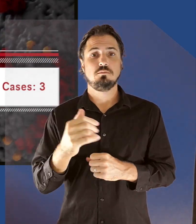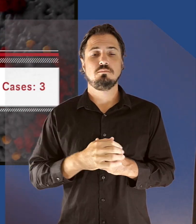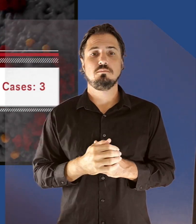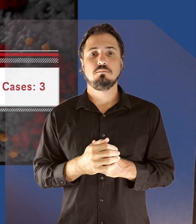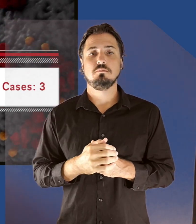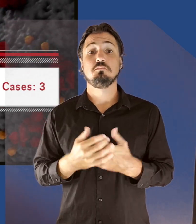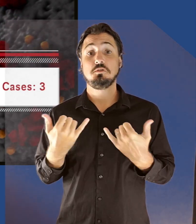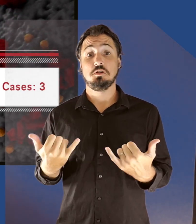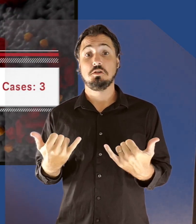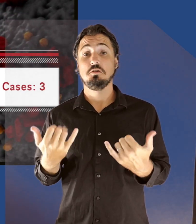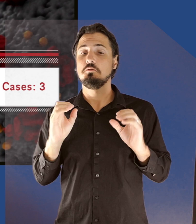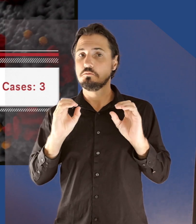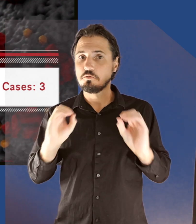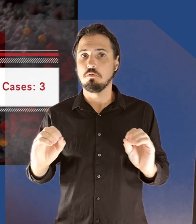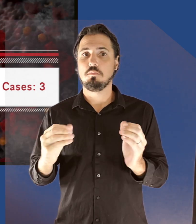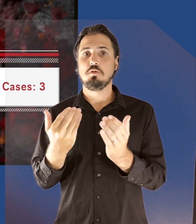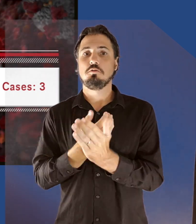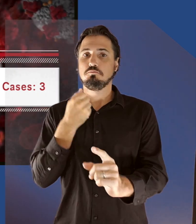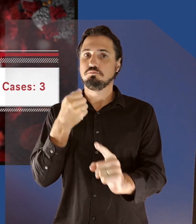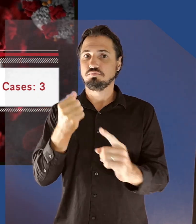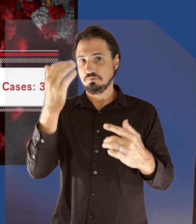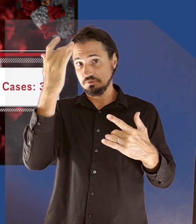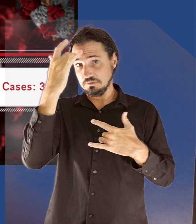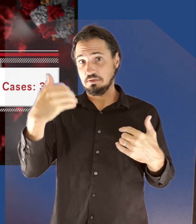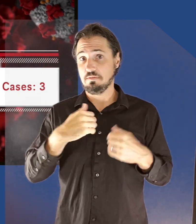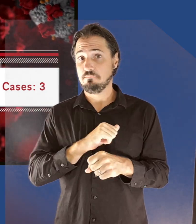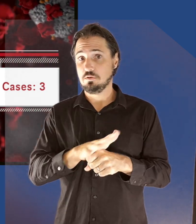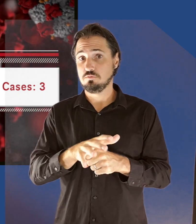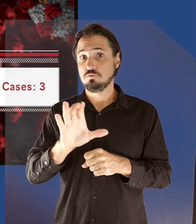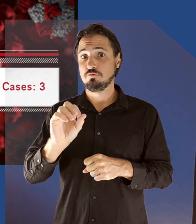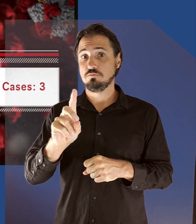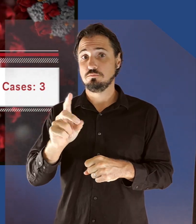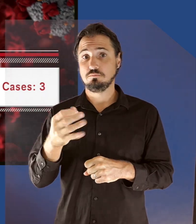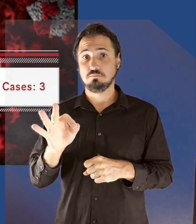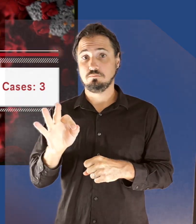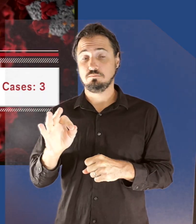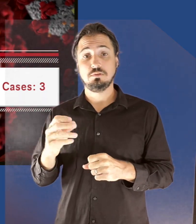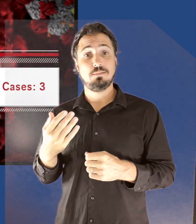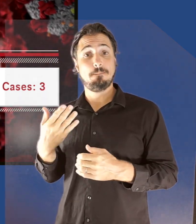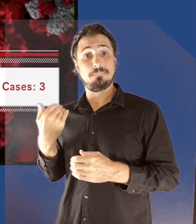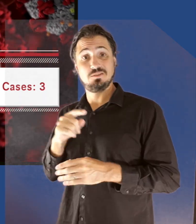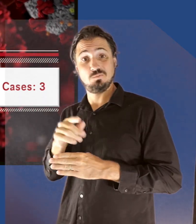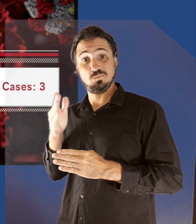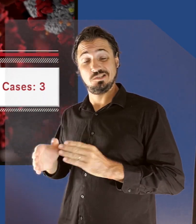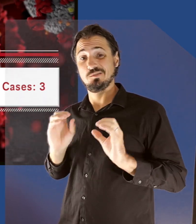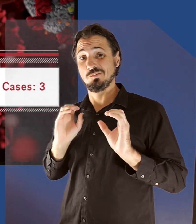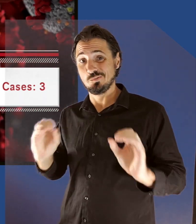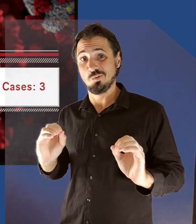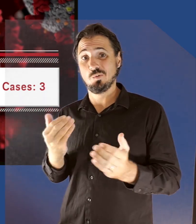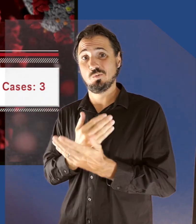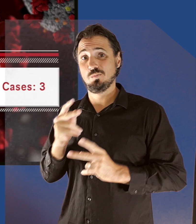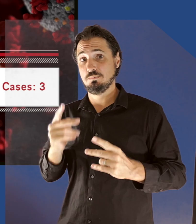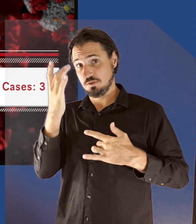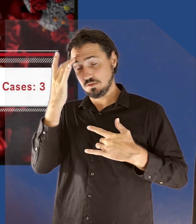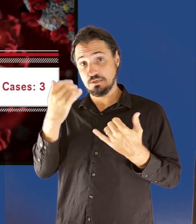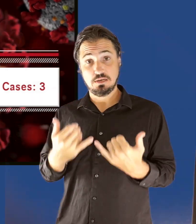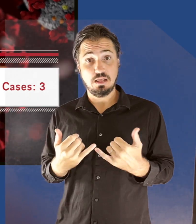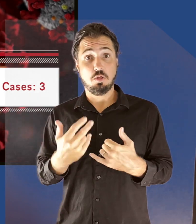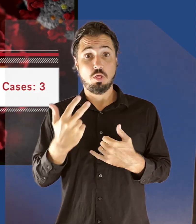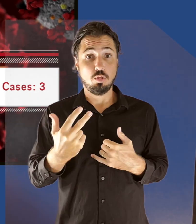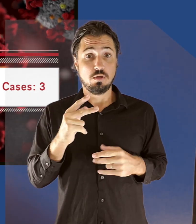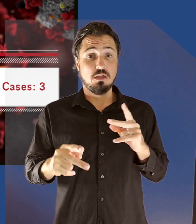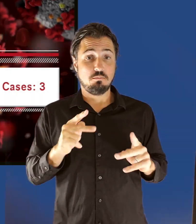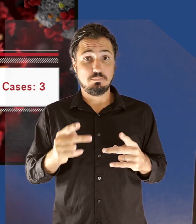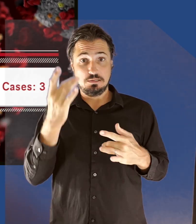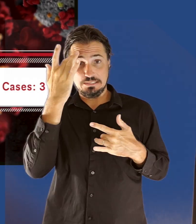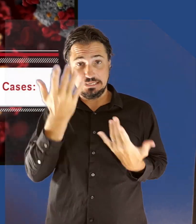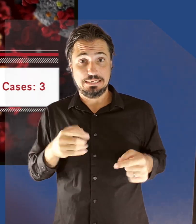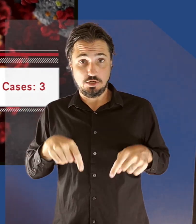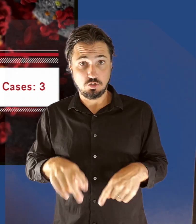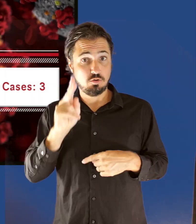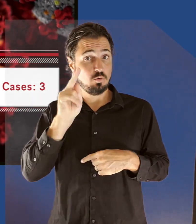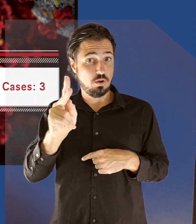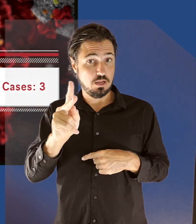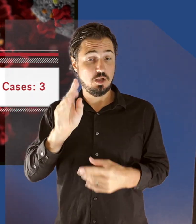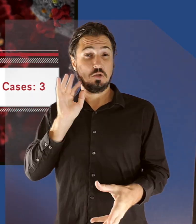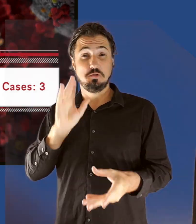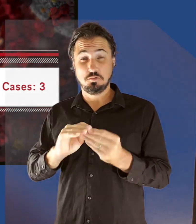We have no new cases to report today on Kaua‘i, and we reported no new cases over the weekend. We now have 3 active cases, and the cumulative case count to date remains at 43.